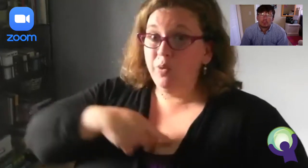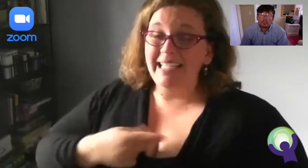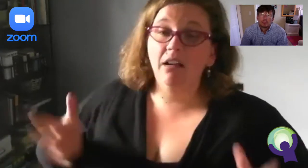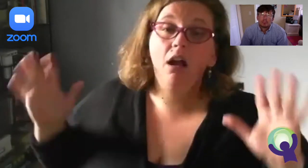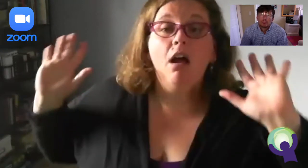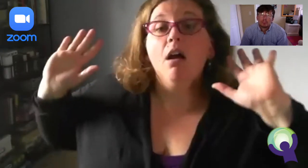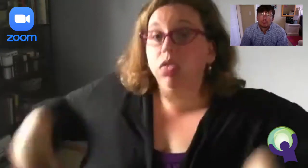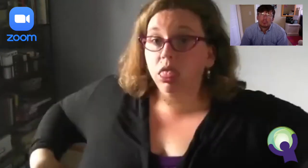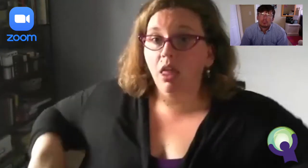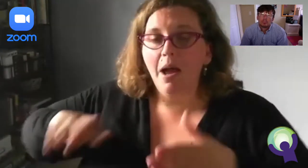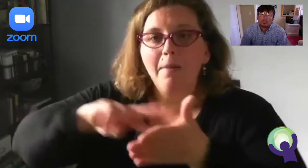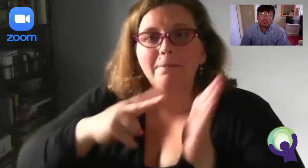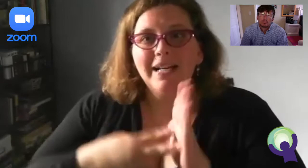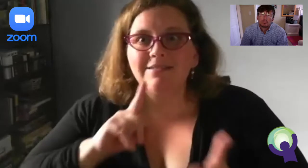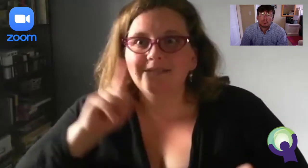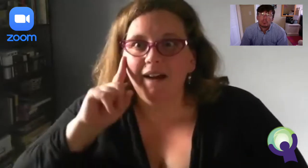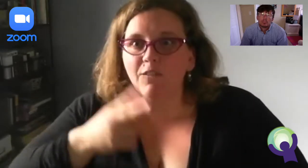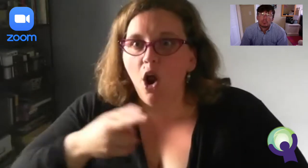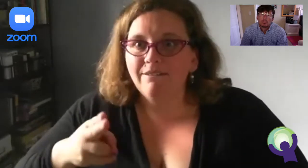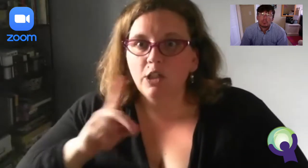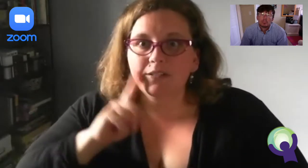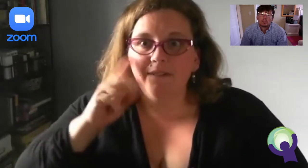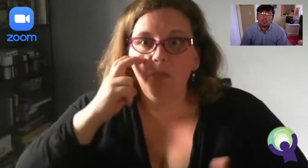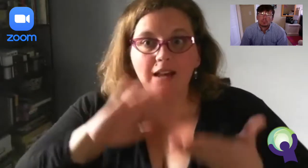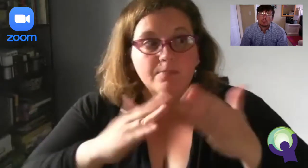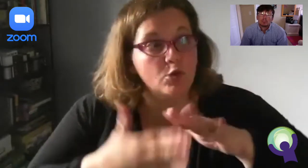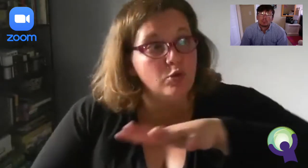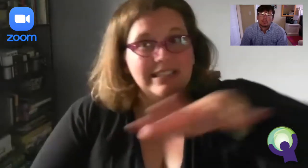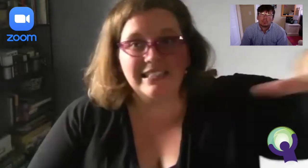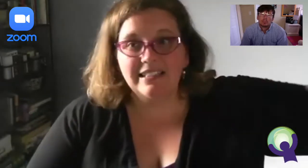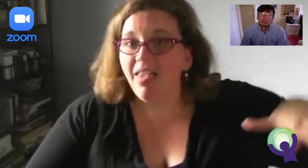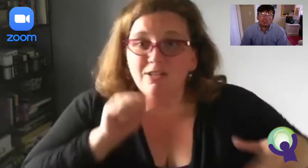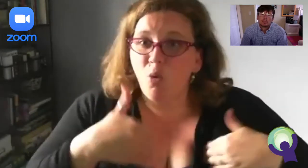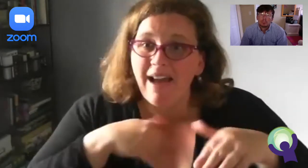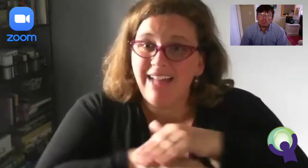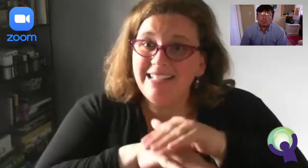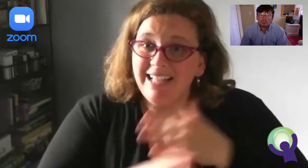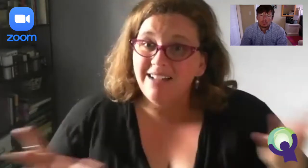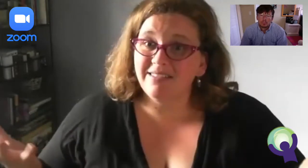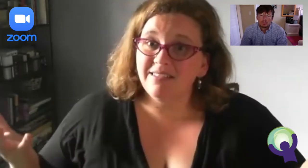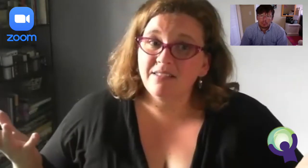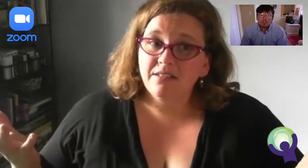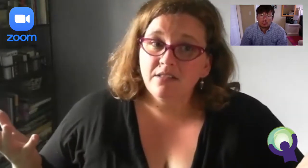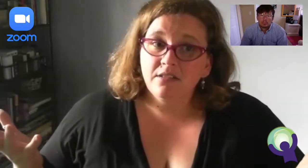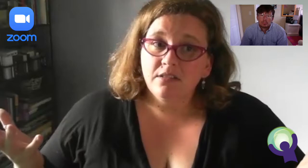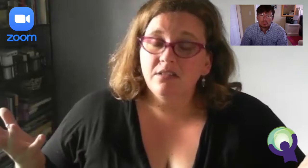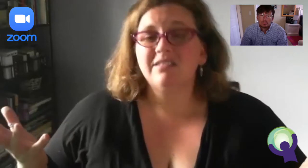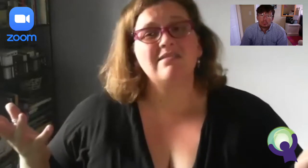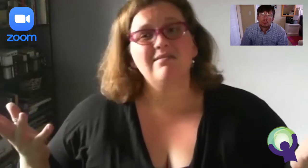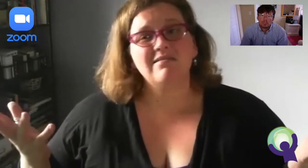all that we can. We could just say, "Well, forget it, never mind" but then what about the deaf and hard of hearing and deafblind community? They wouldn't have